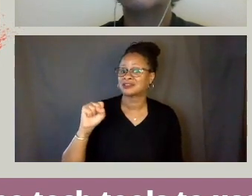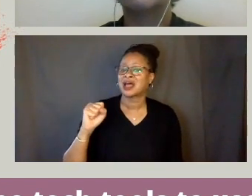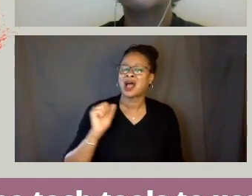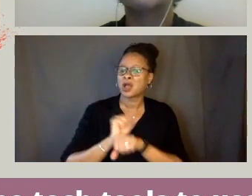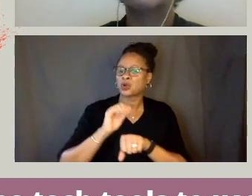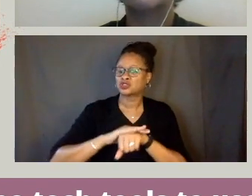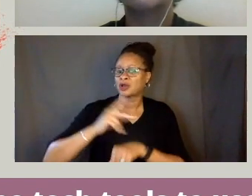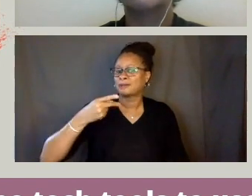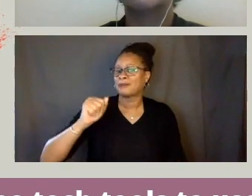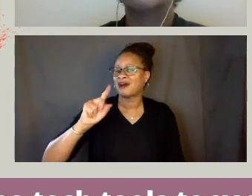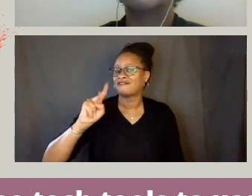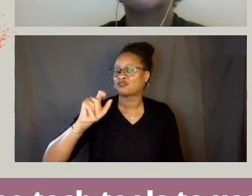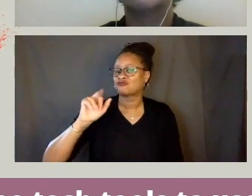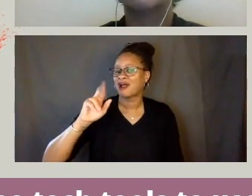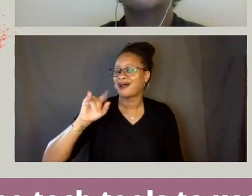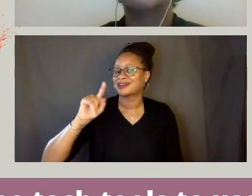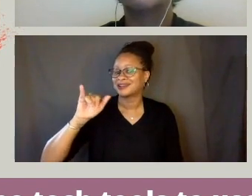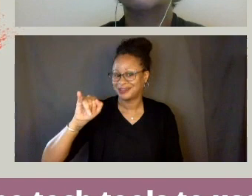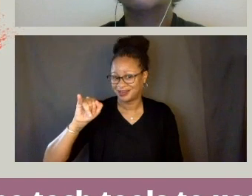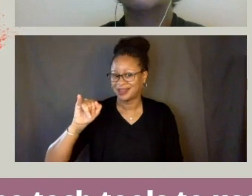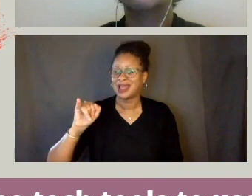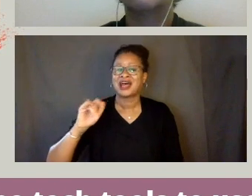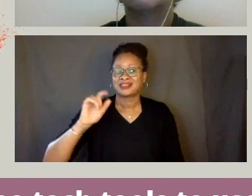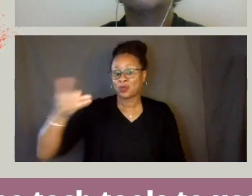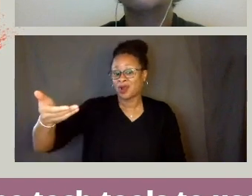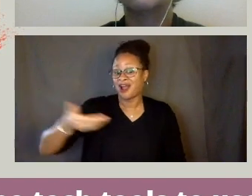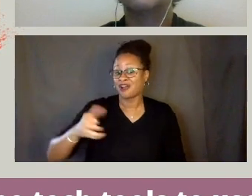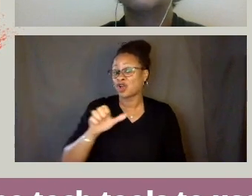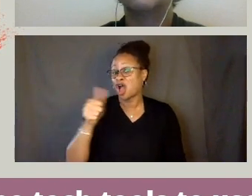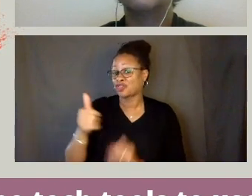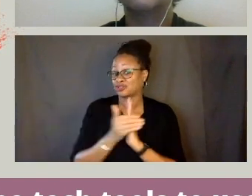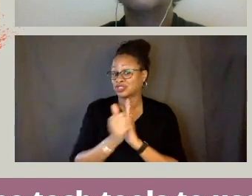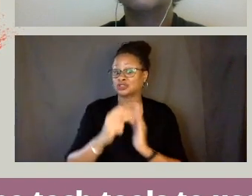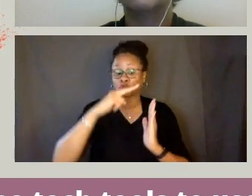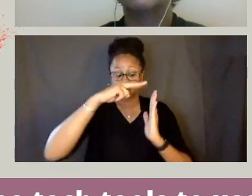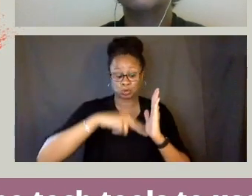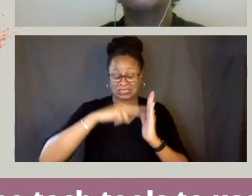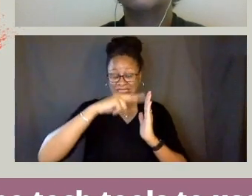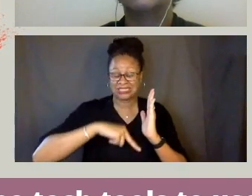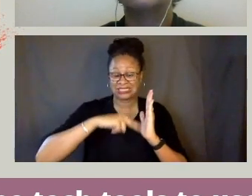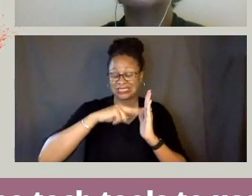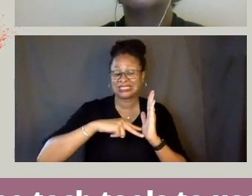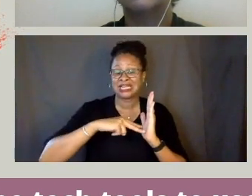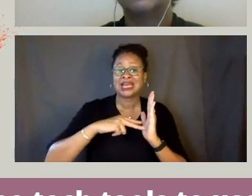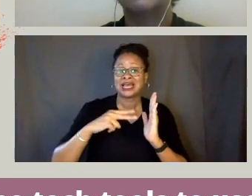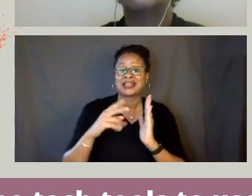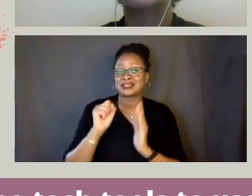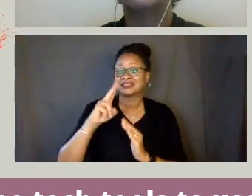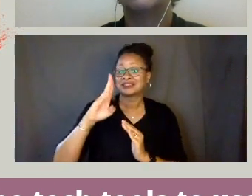Often, we're hiring other talent to read the subtitles, and that's audio described from a different voice